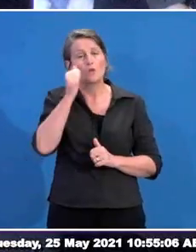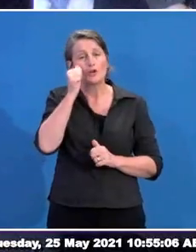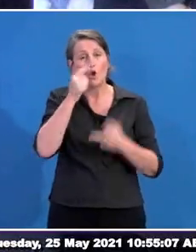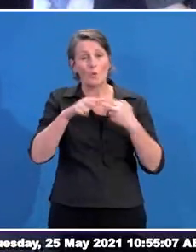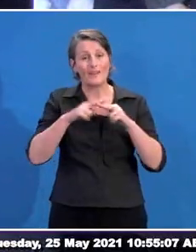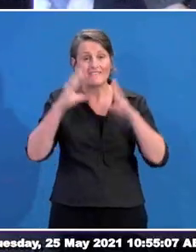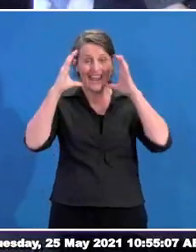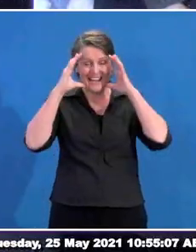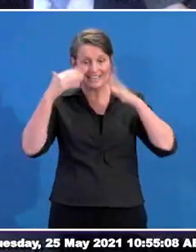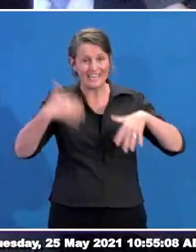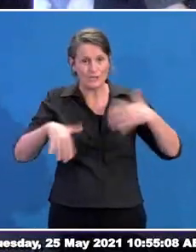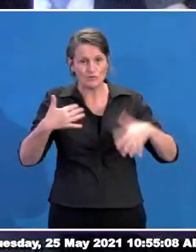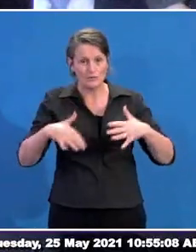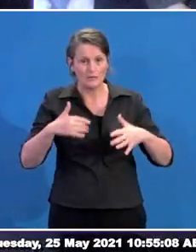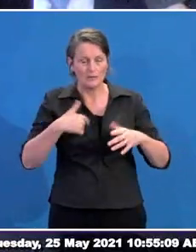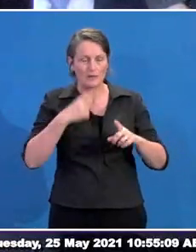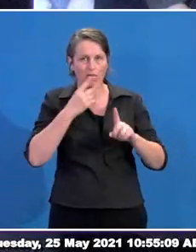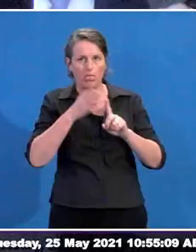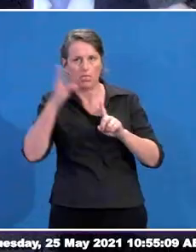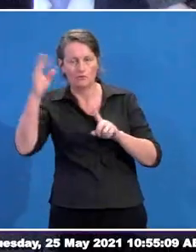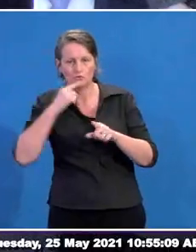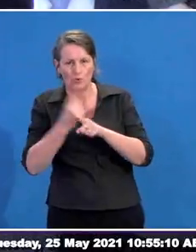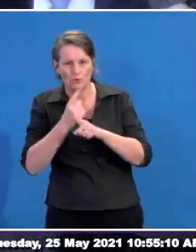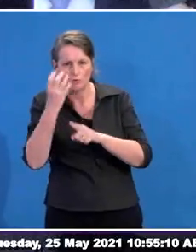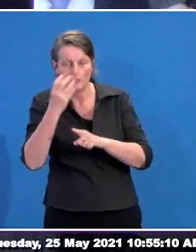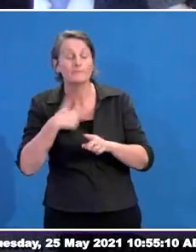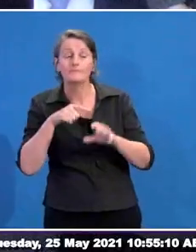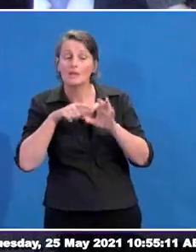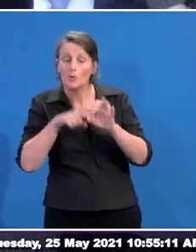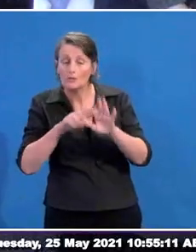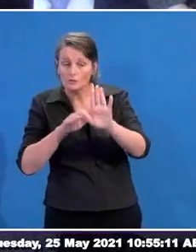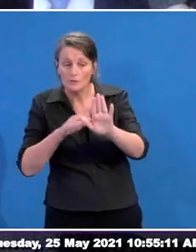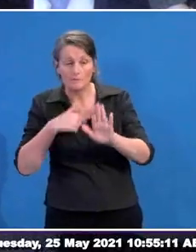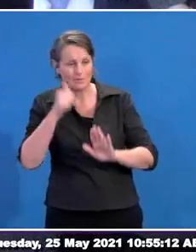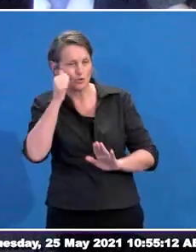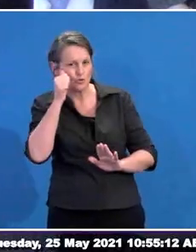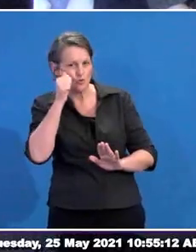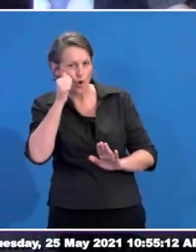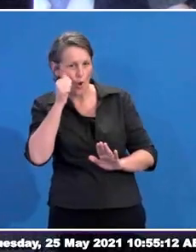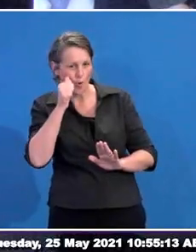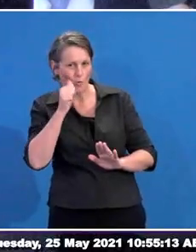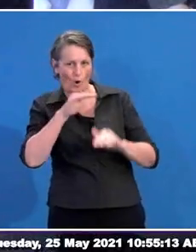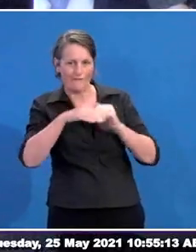Sorry, I'm getting back to, I'll get back (CROSSTALK) Can I just ask you this? In terms of you knowing what questions to ask about head injuries.